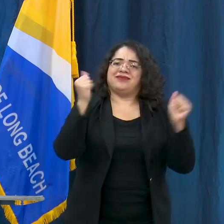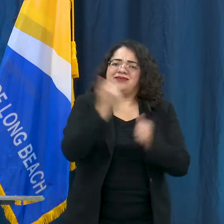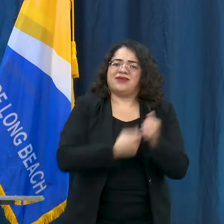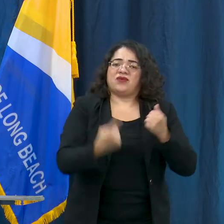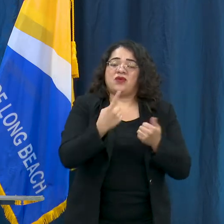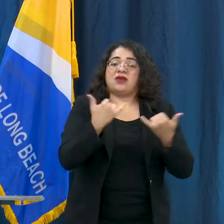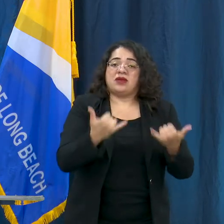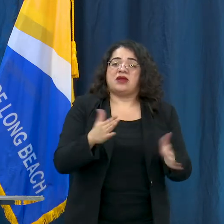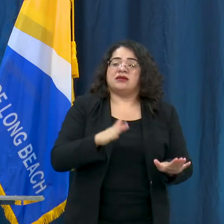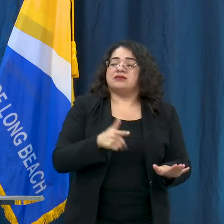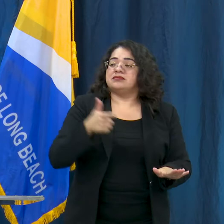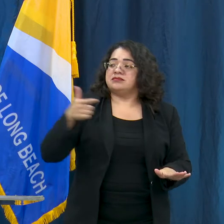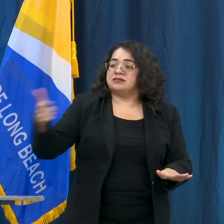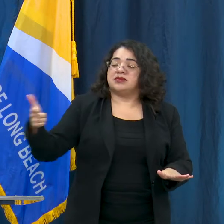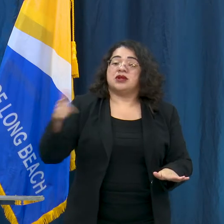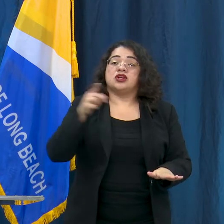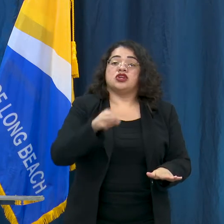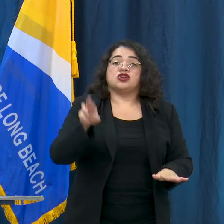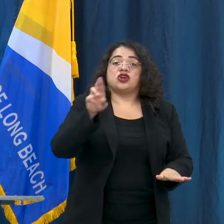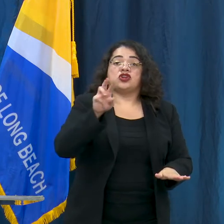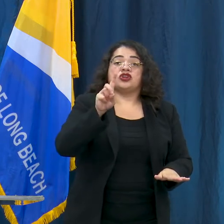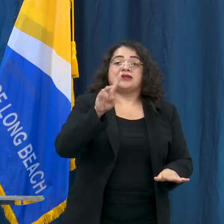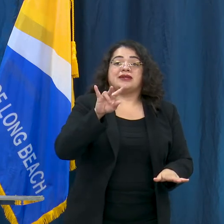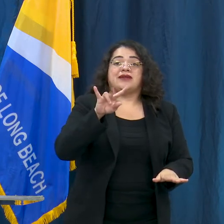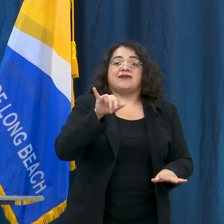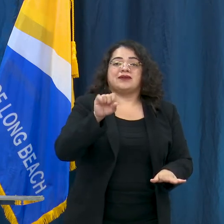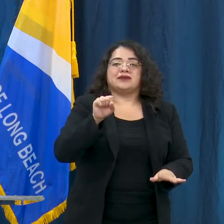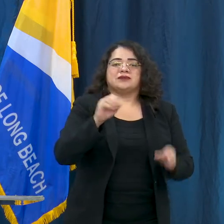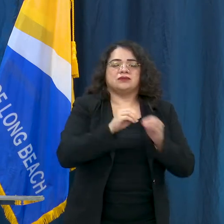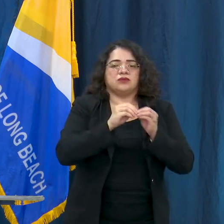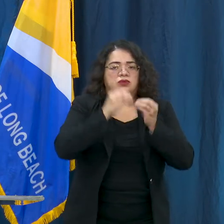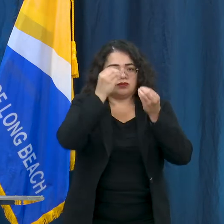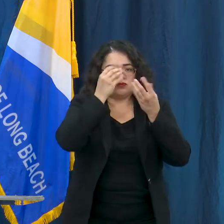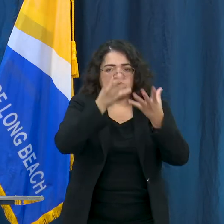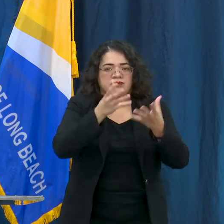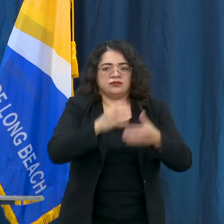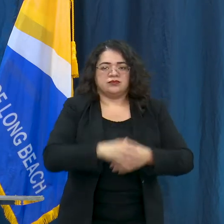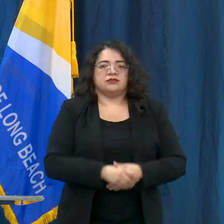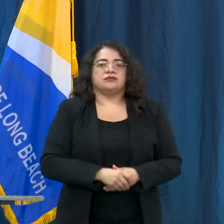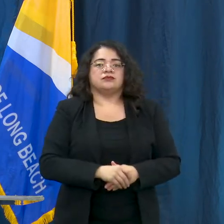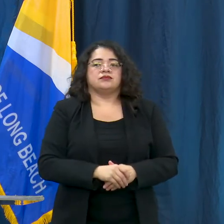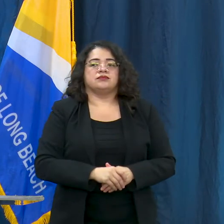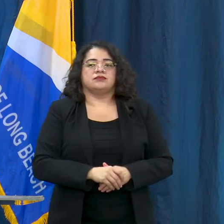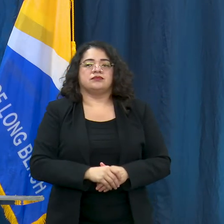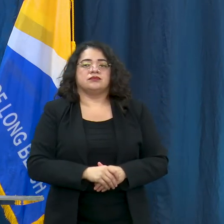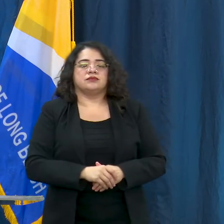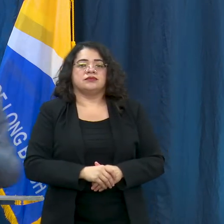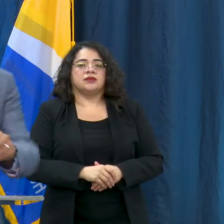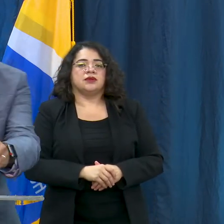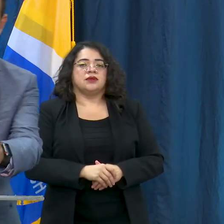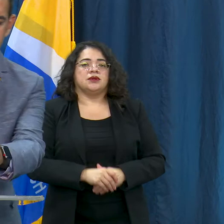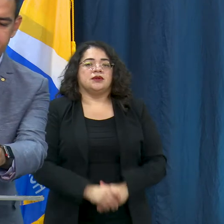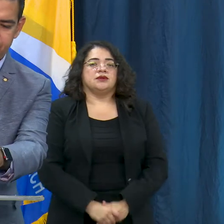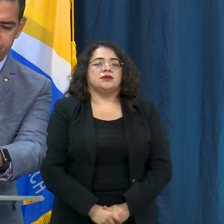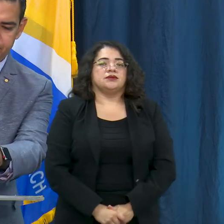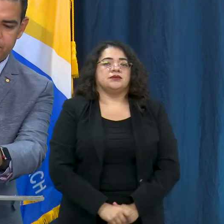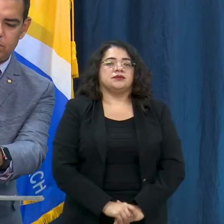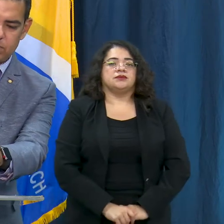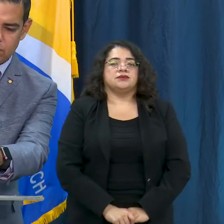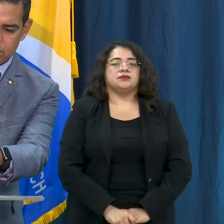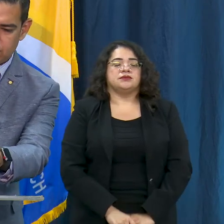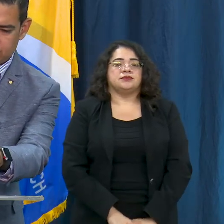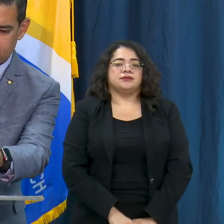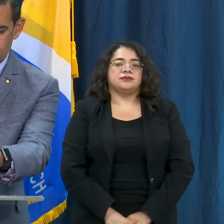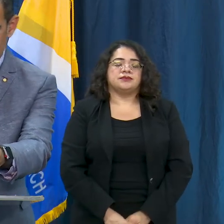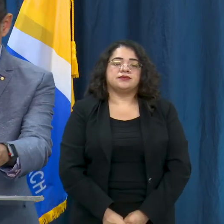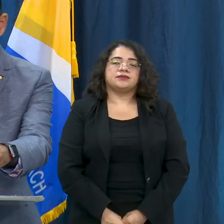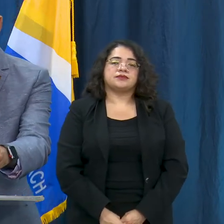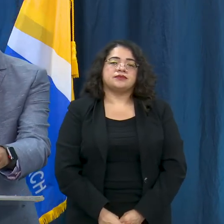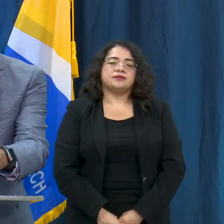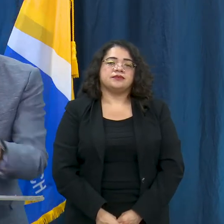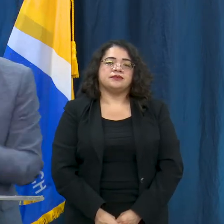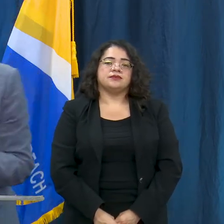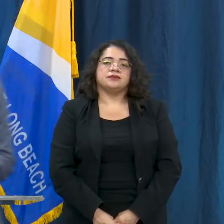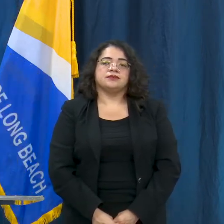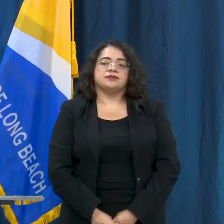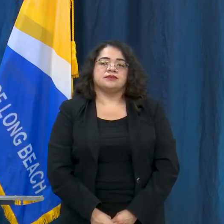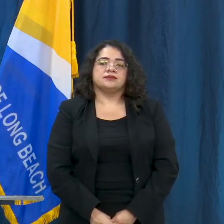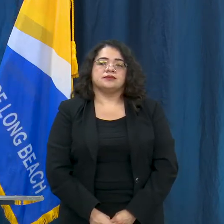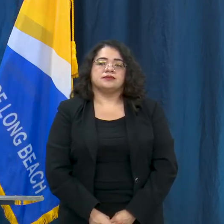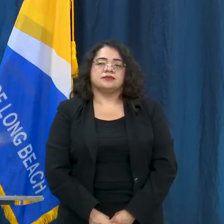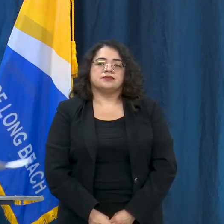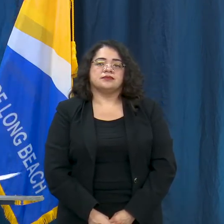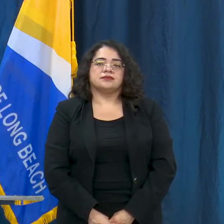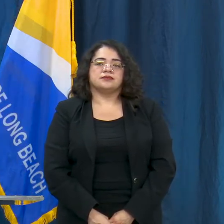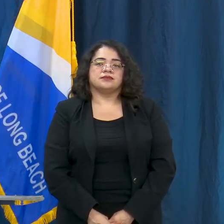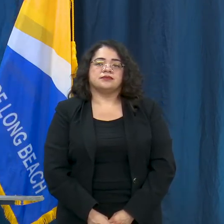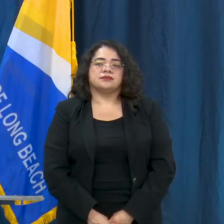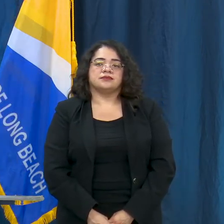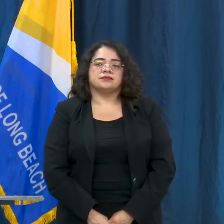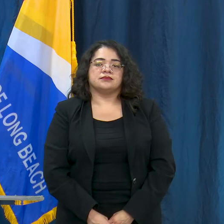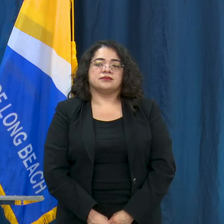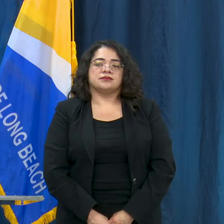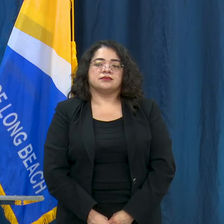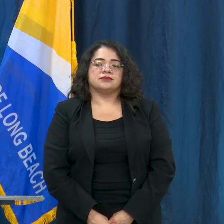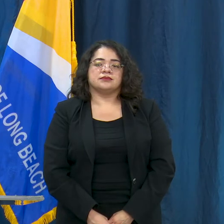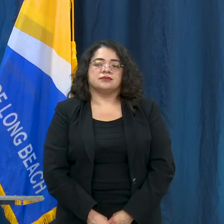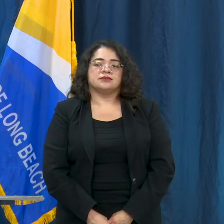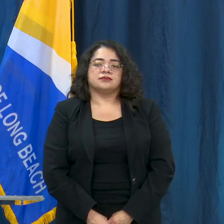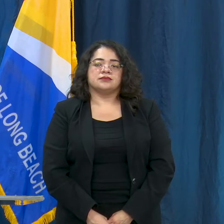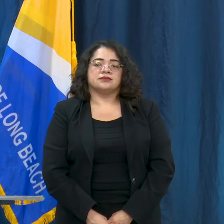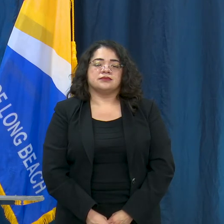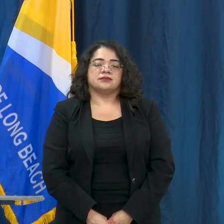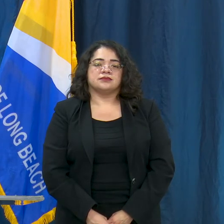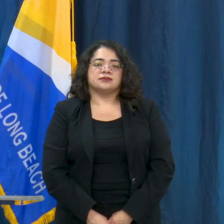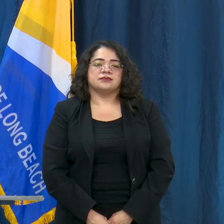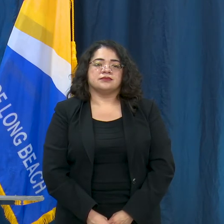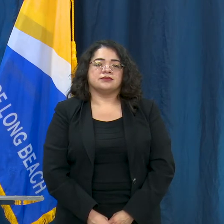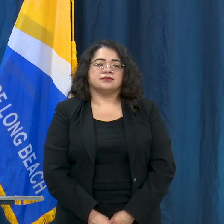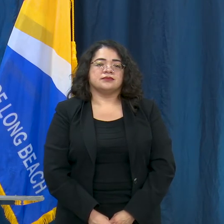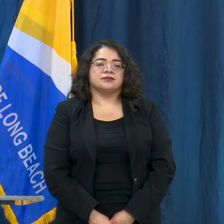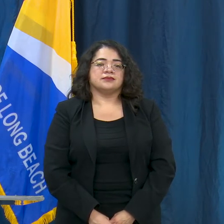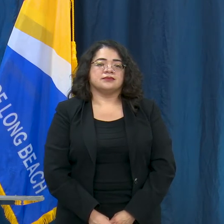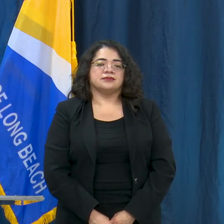to Dr. Davis who has additional updates thank you.